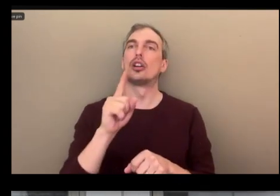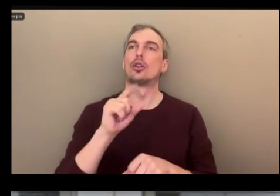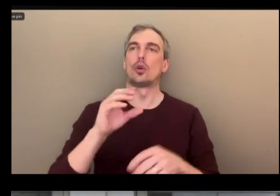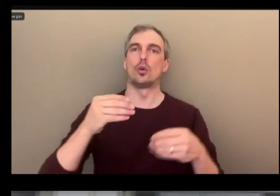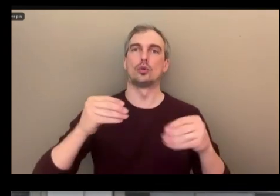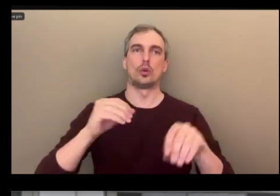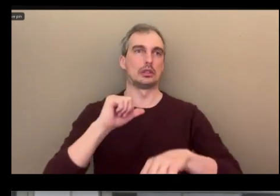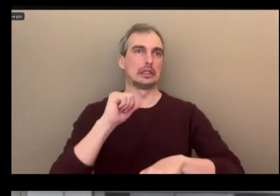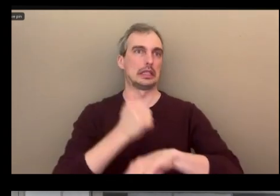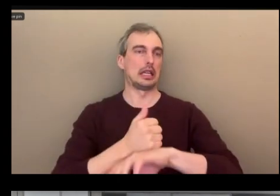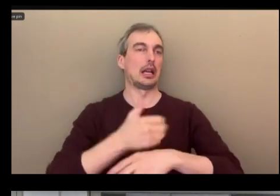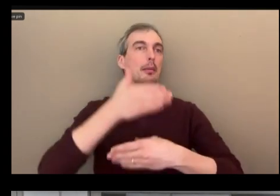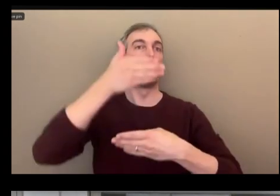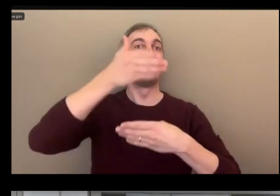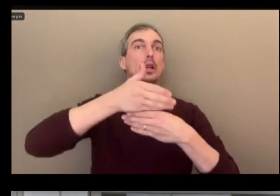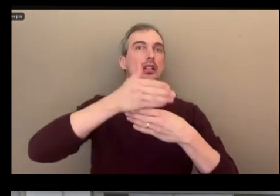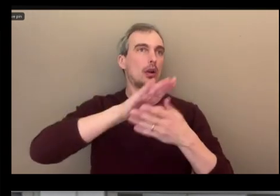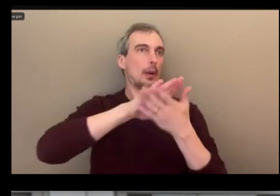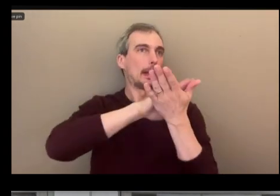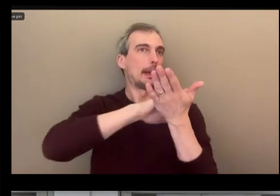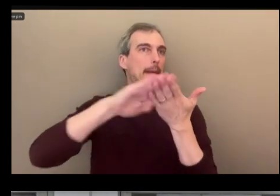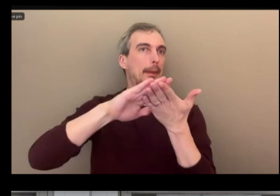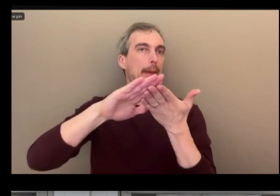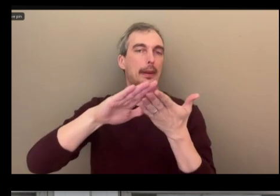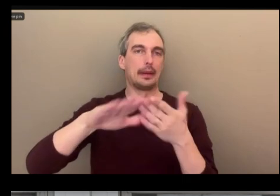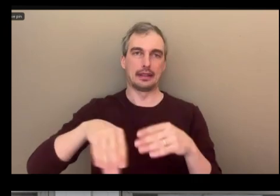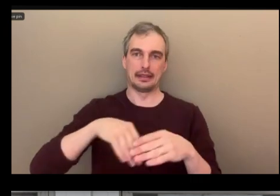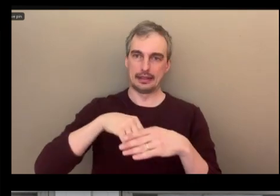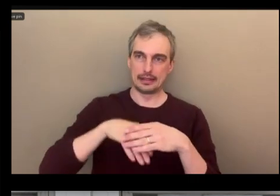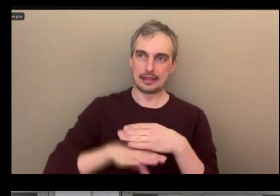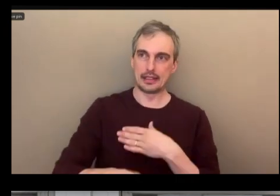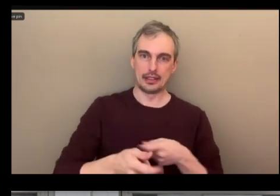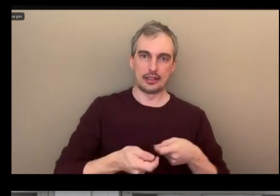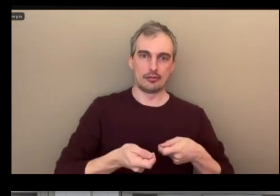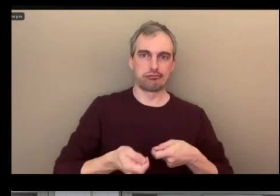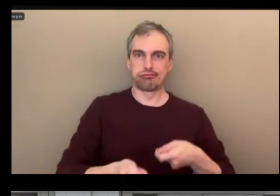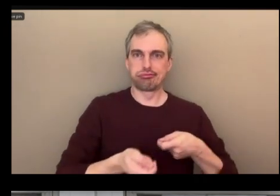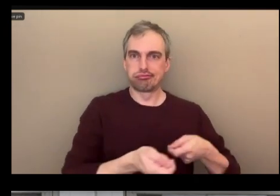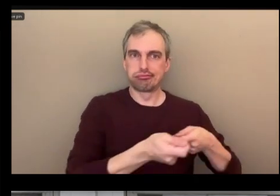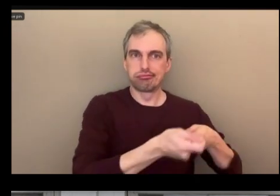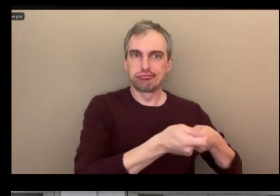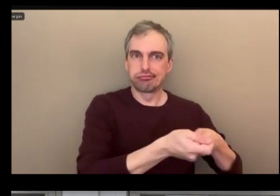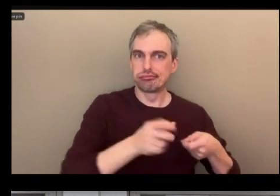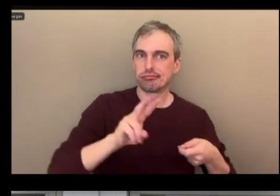They're making sure when you show up, you have the best experience of walking in those front doors.